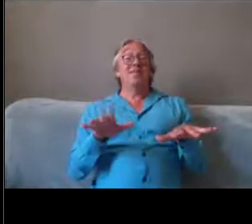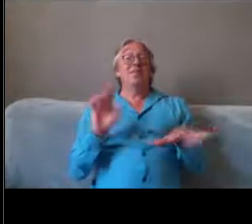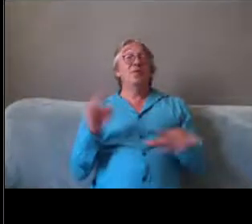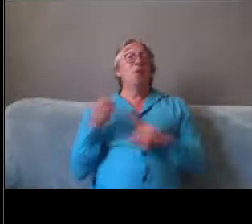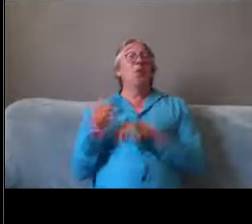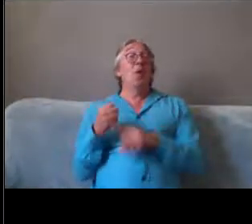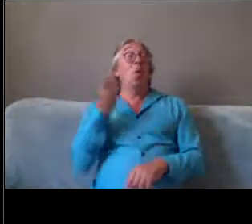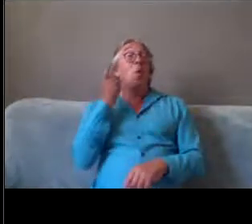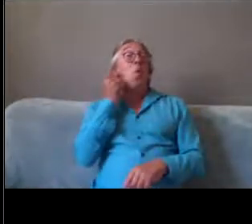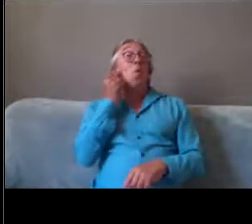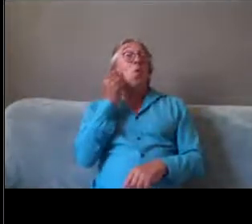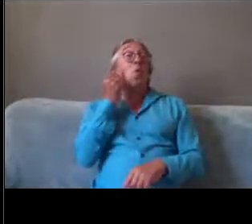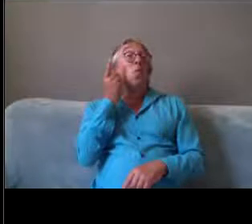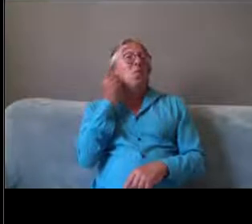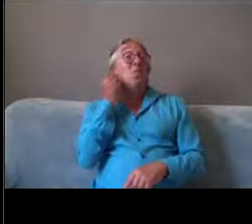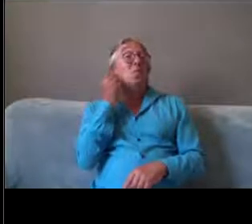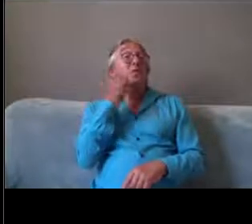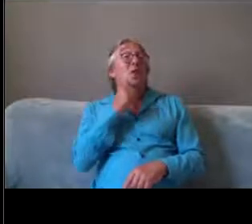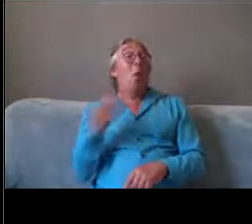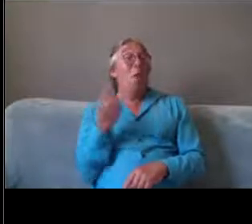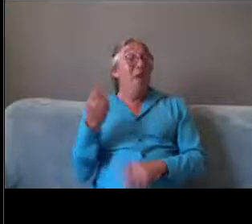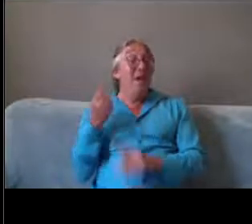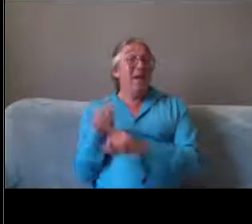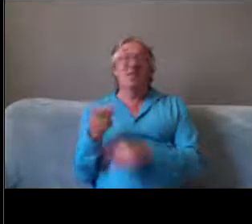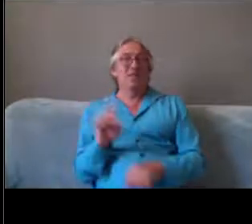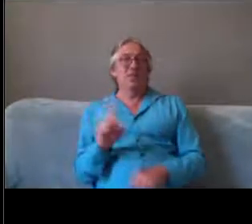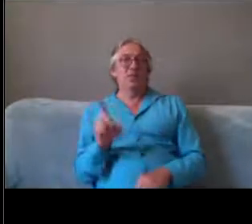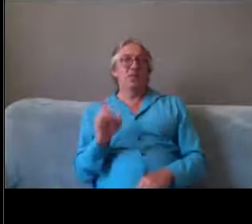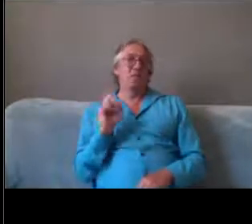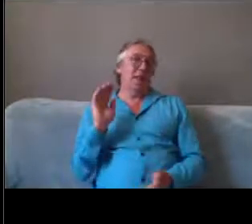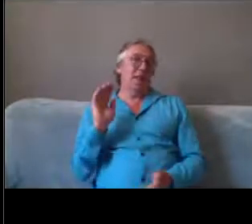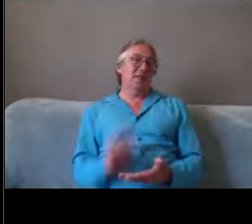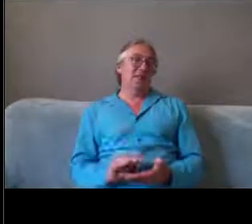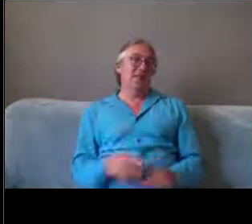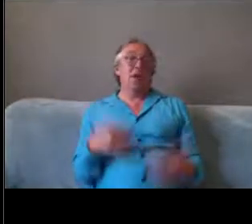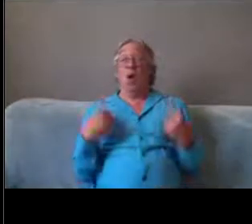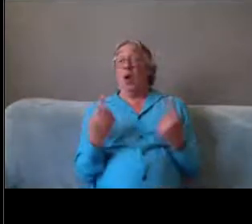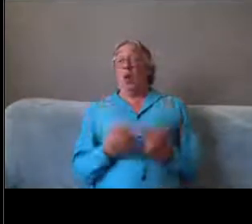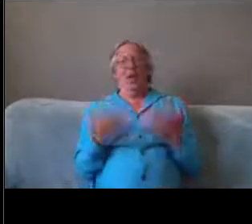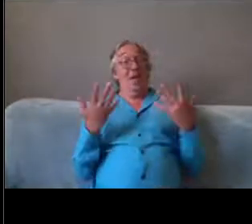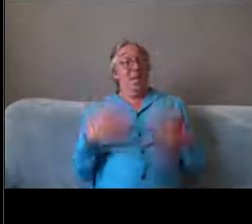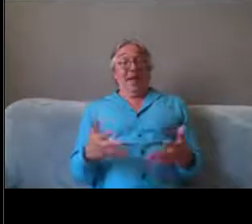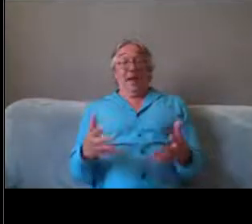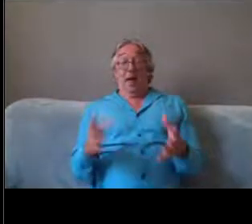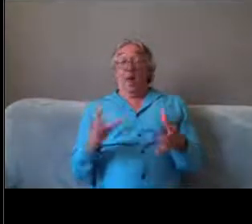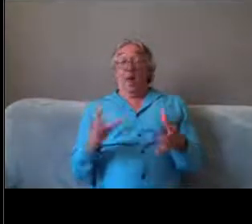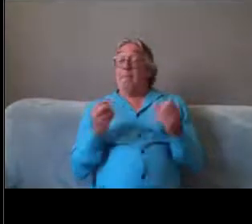People with disabilities or special needs are also facing